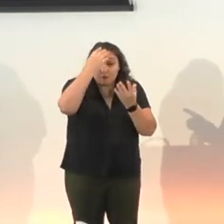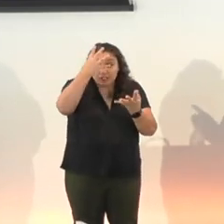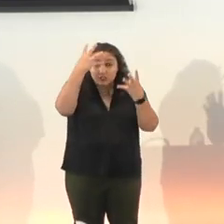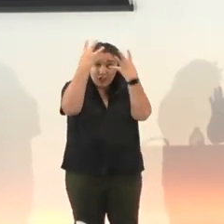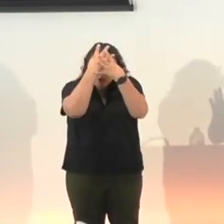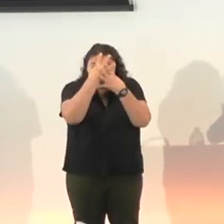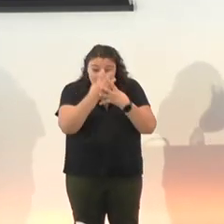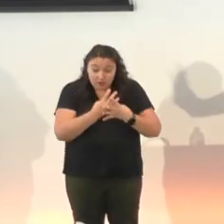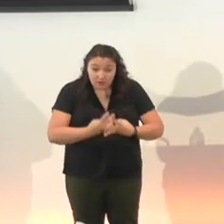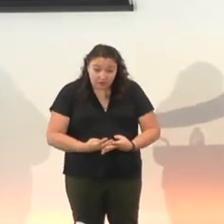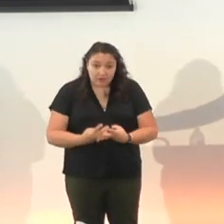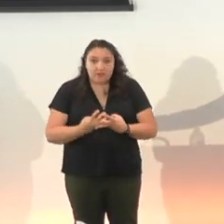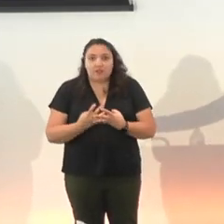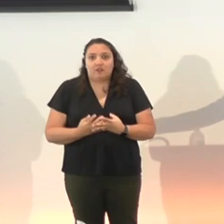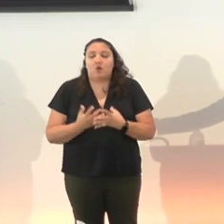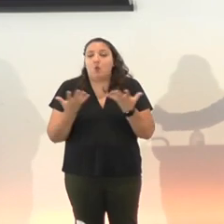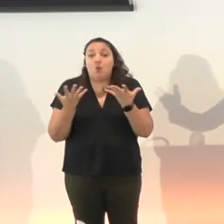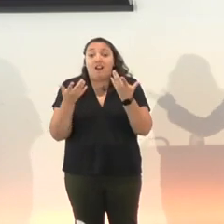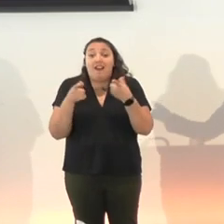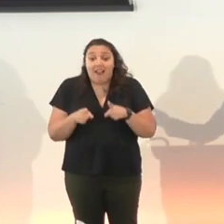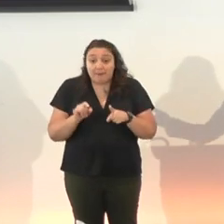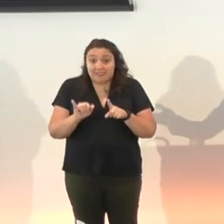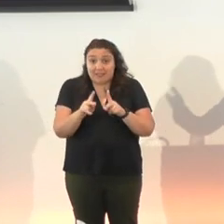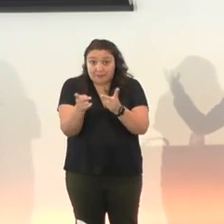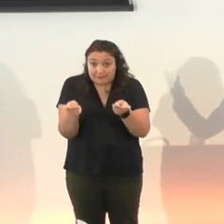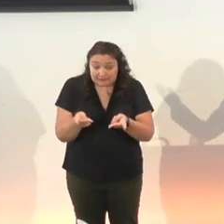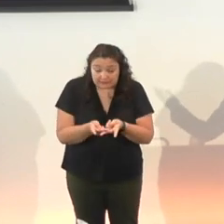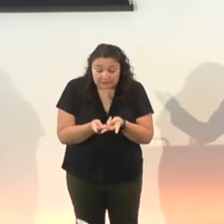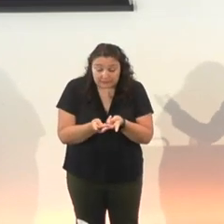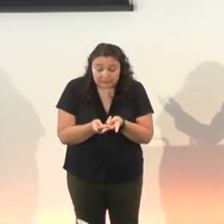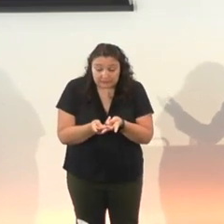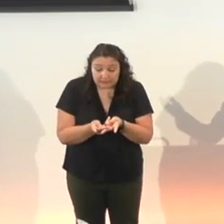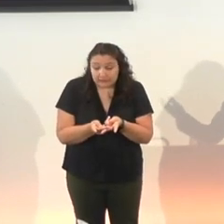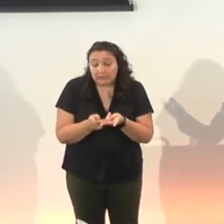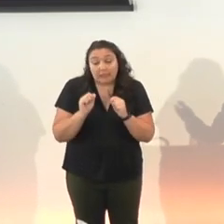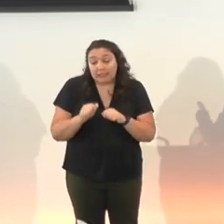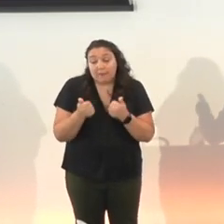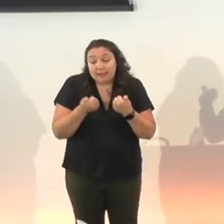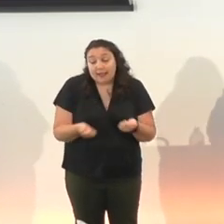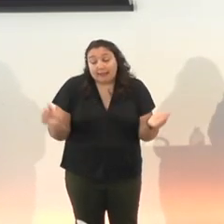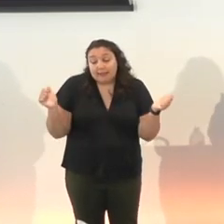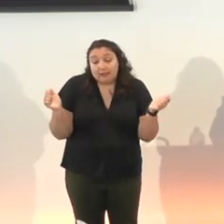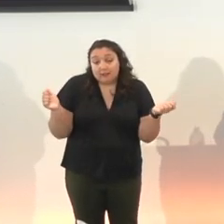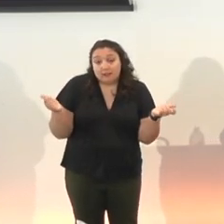parallel. What happens in those places, it could be almost anything. It could be researchers want